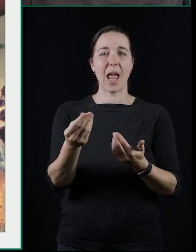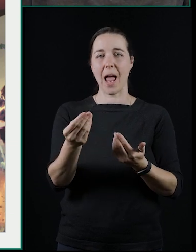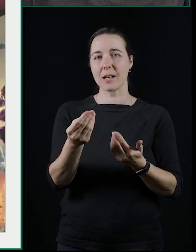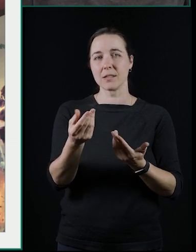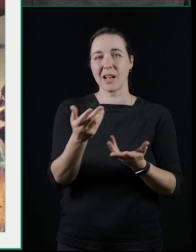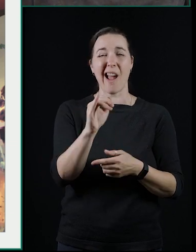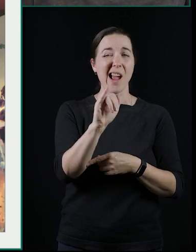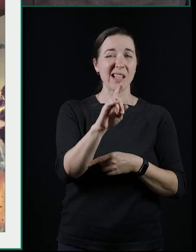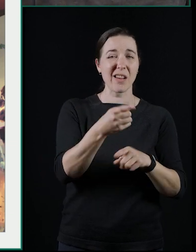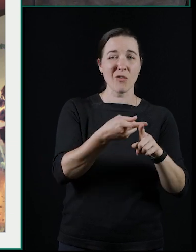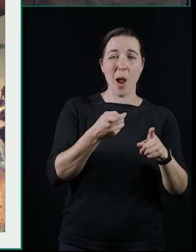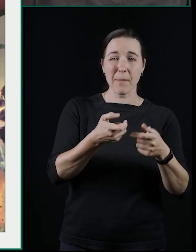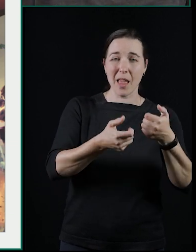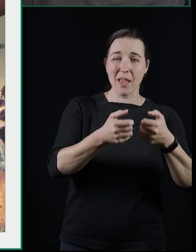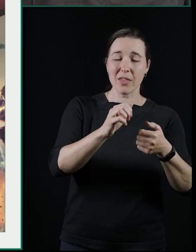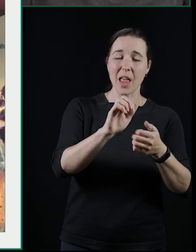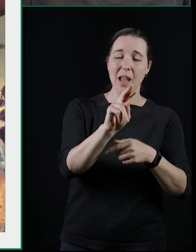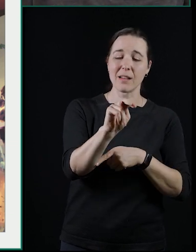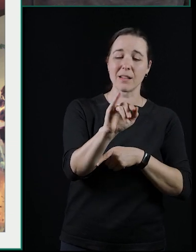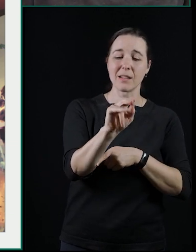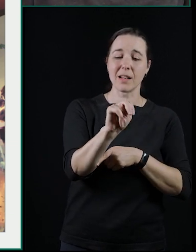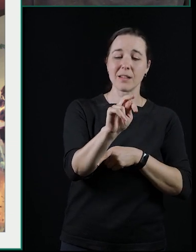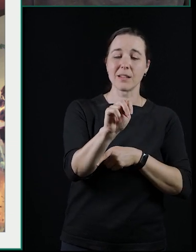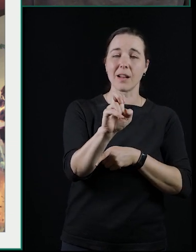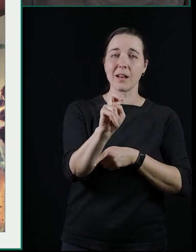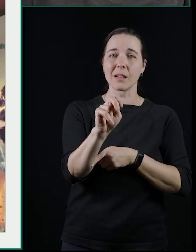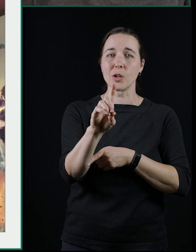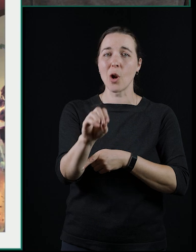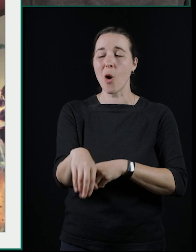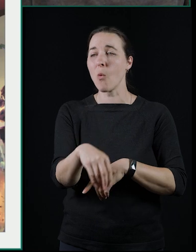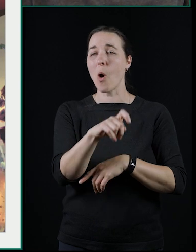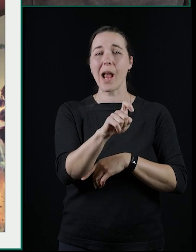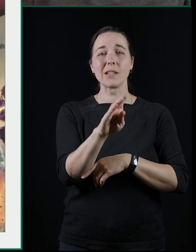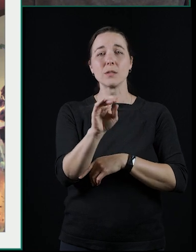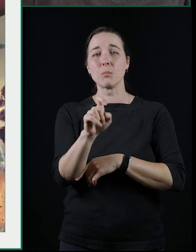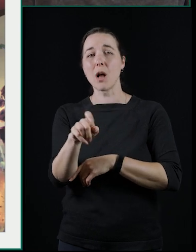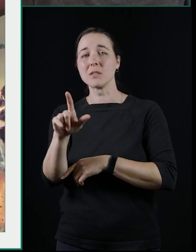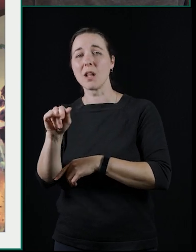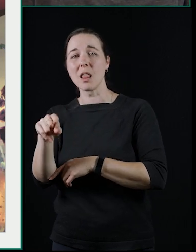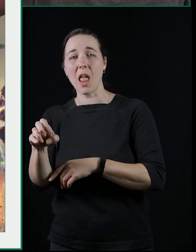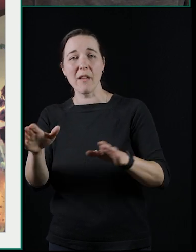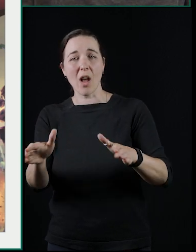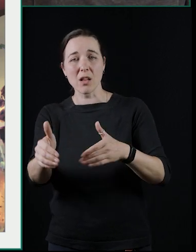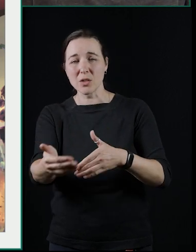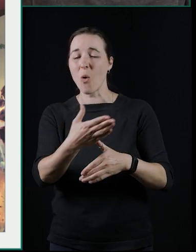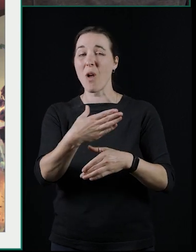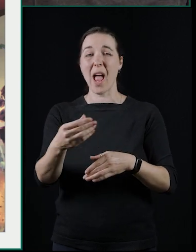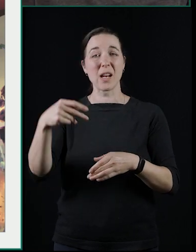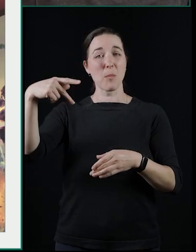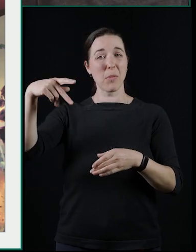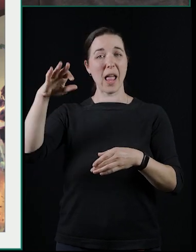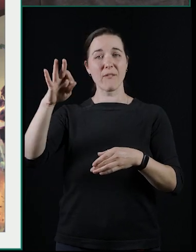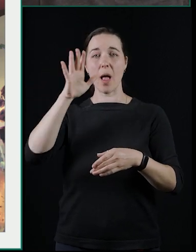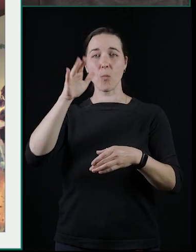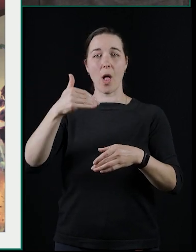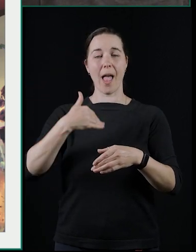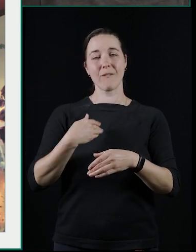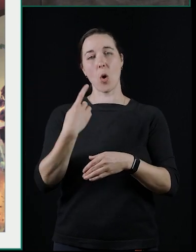and ID on the Nintendo, Xbox Live account on X-Box consoles. And under the cover PlayFab will have an federated ID